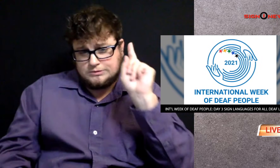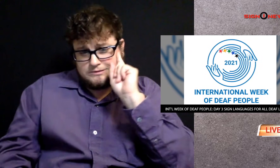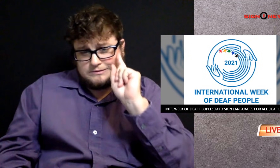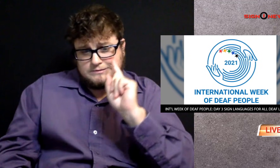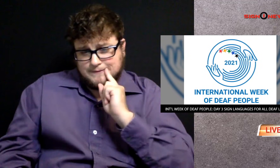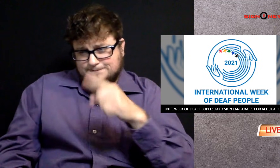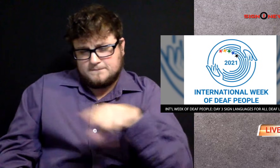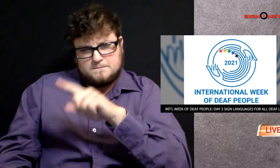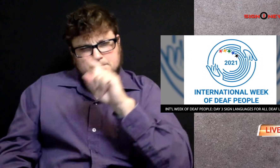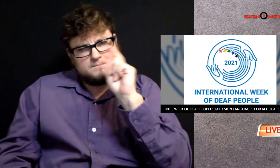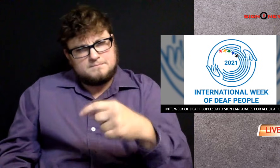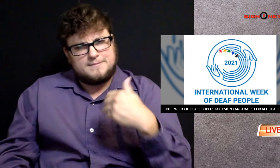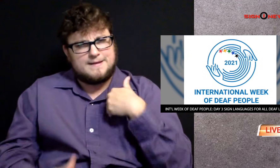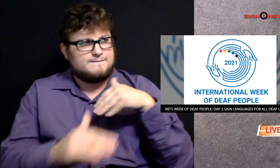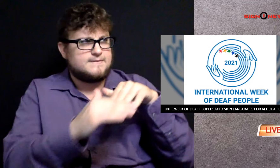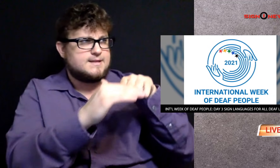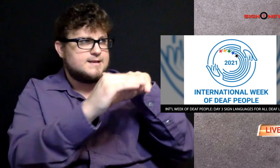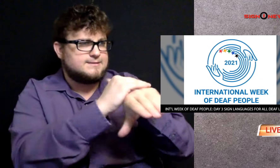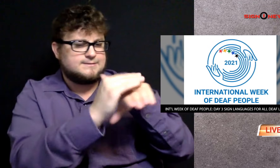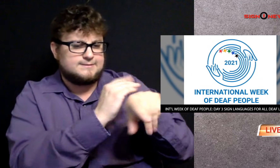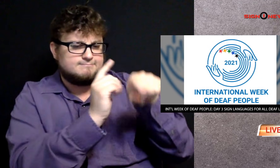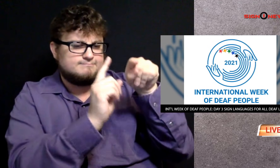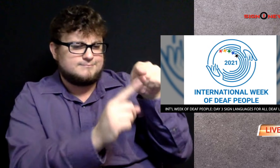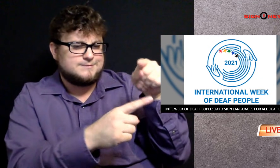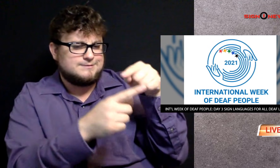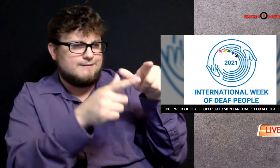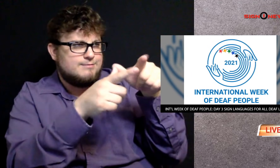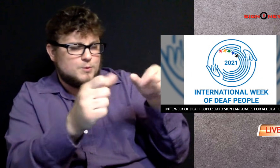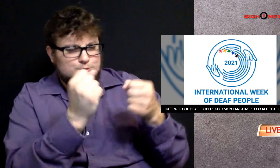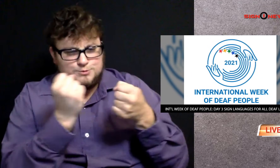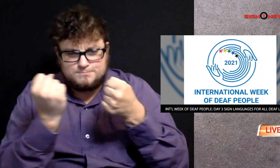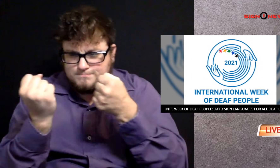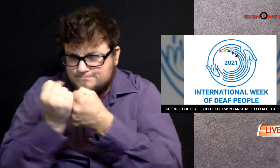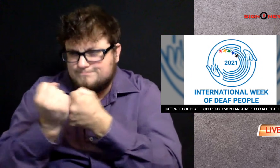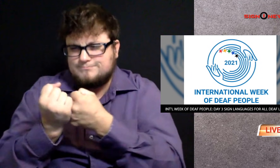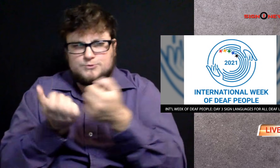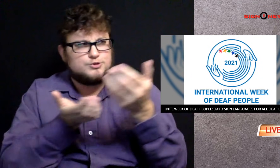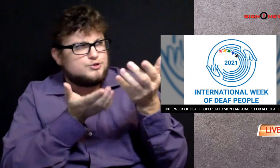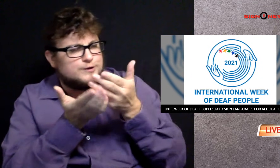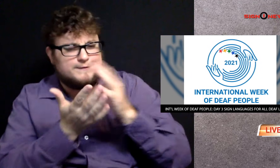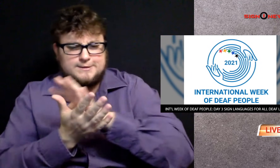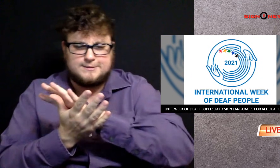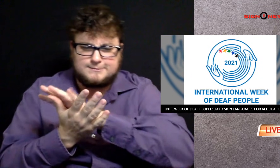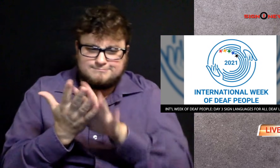explaining why it is so important for deaf children to have access to sign deaf children to have access to sign language support and services